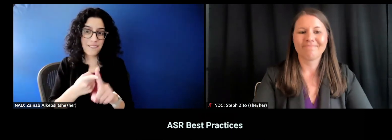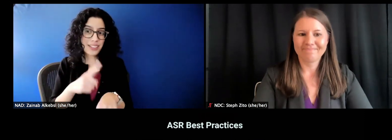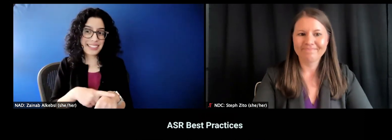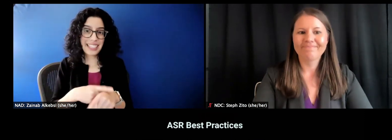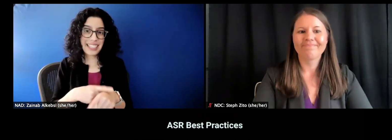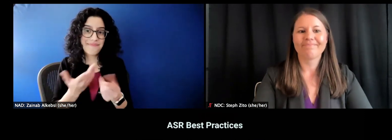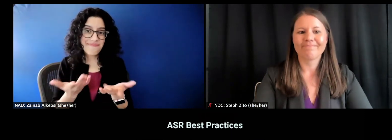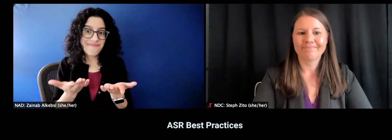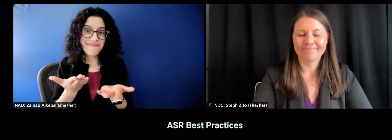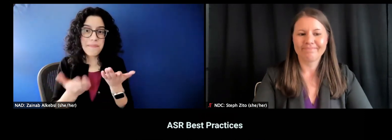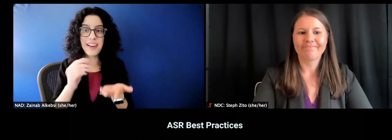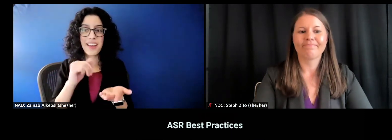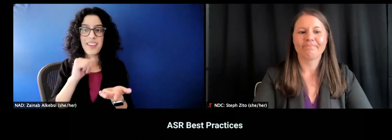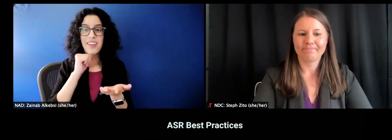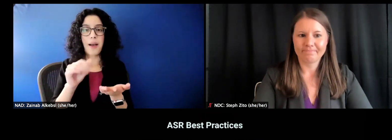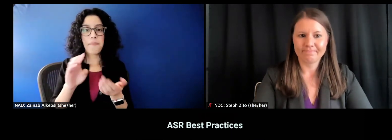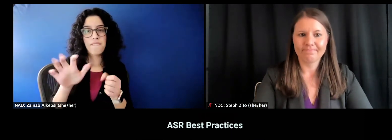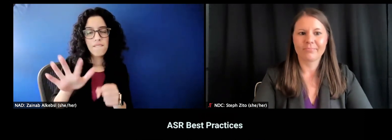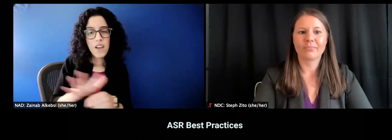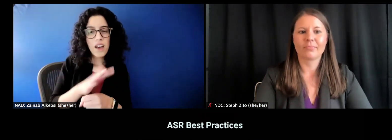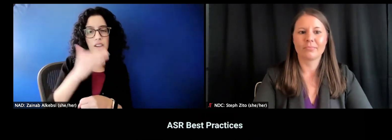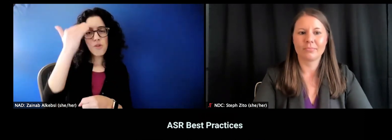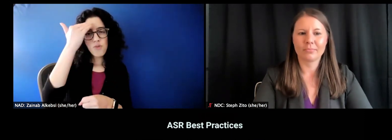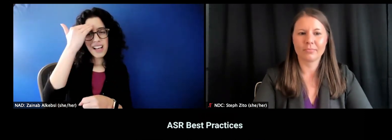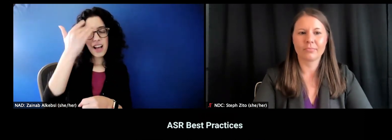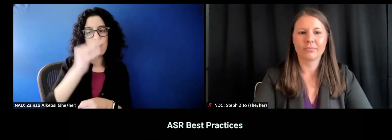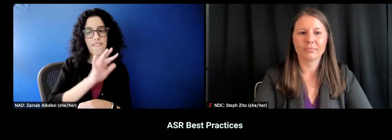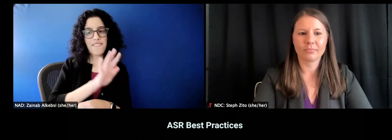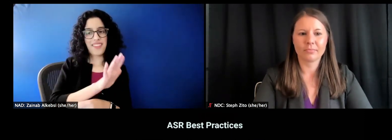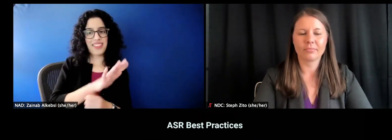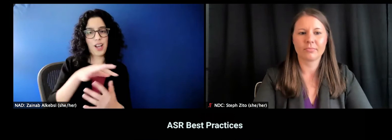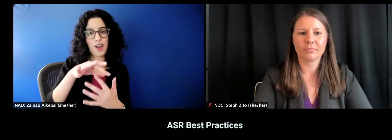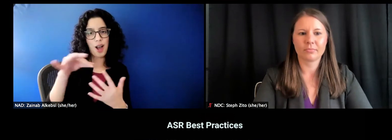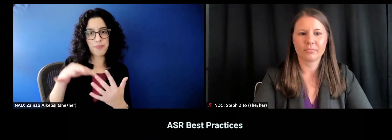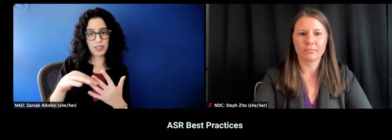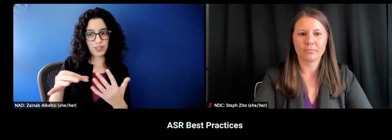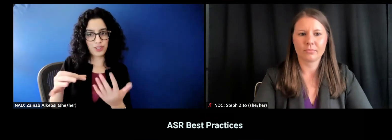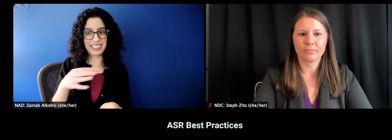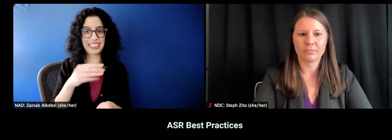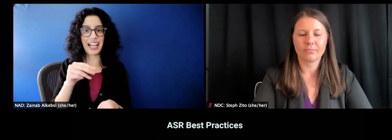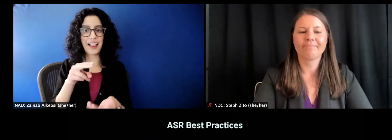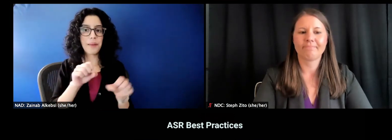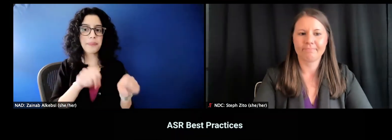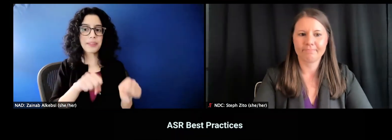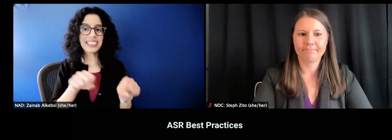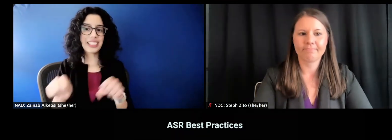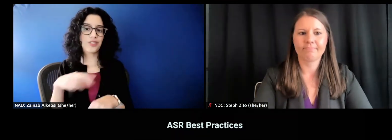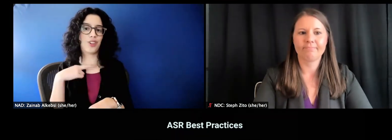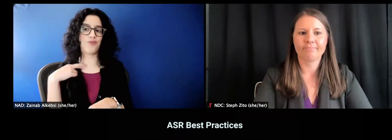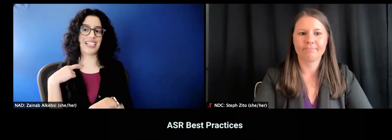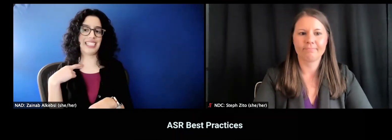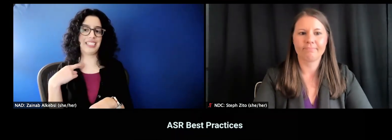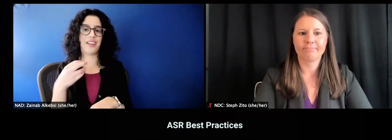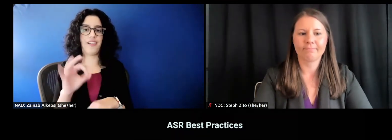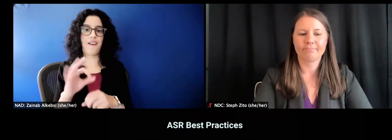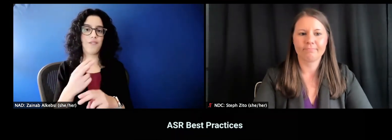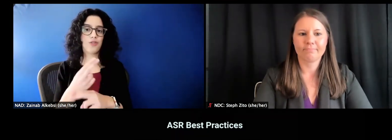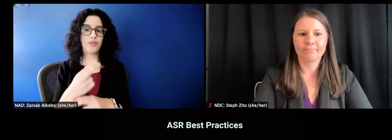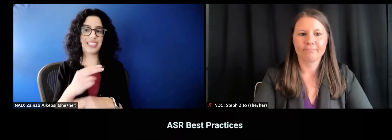for the first time and may not be fully aware of their options and the potential risks of using an ASR